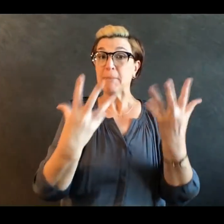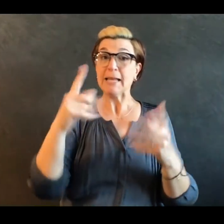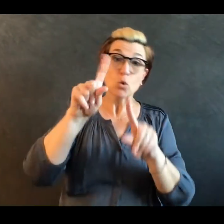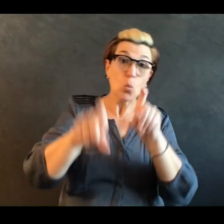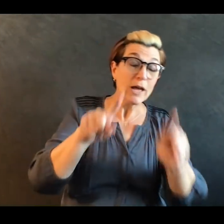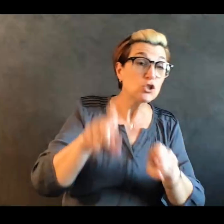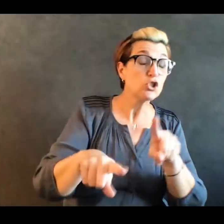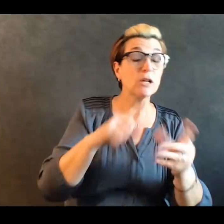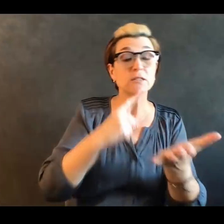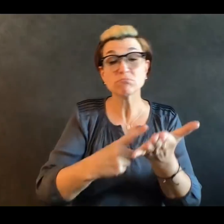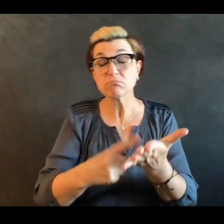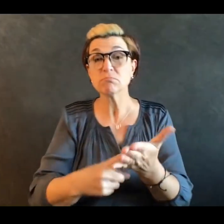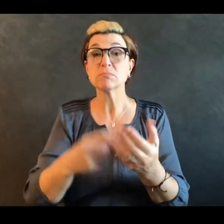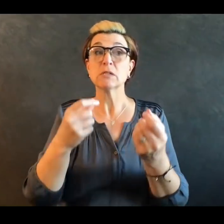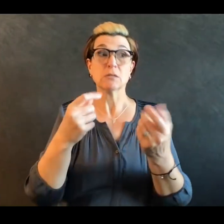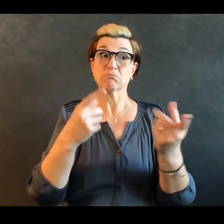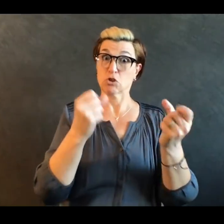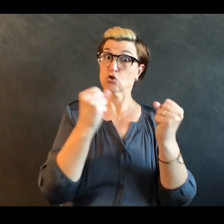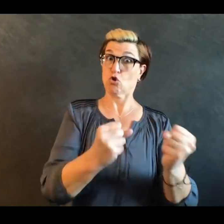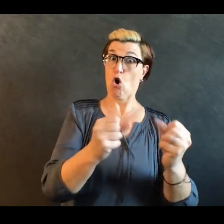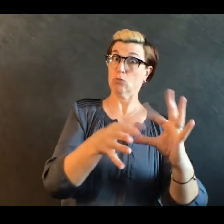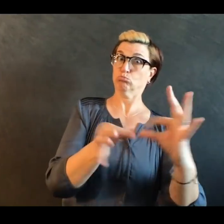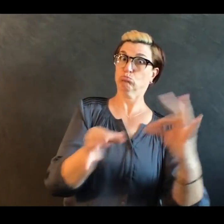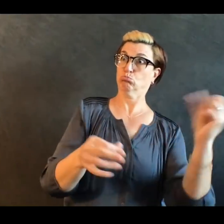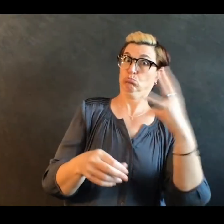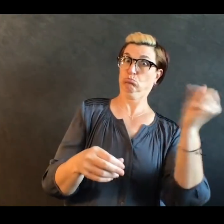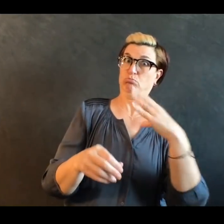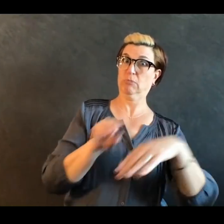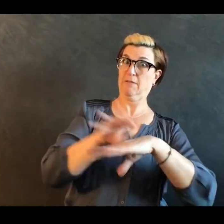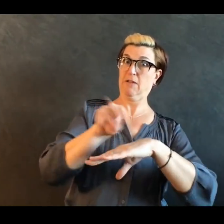statements very strong statements as to what they recommend it was I think it